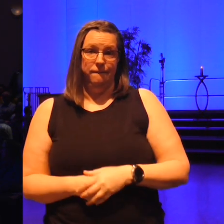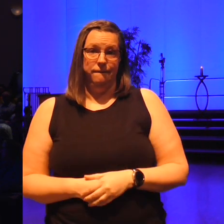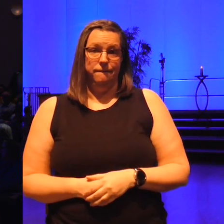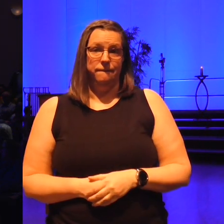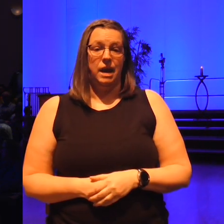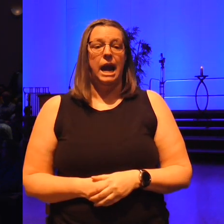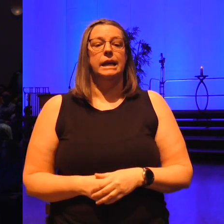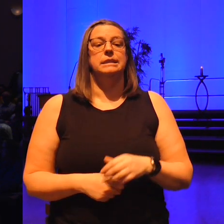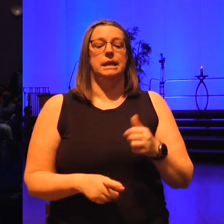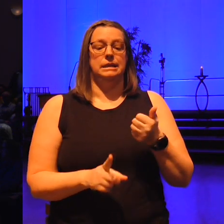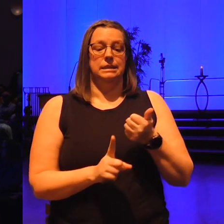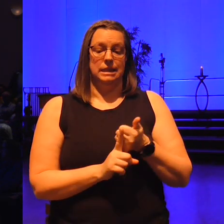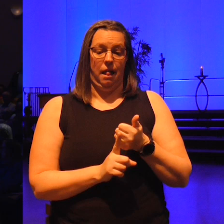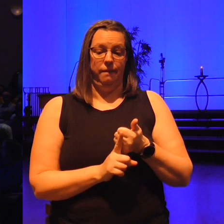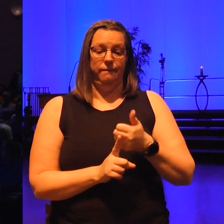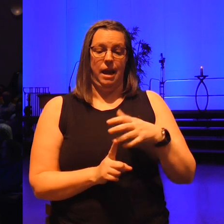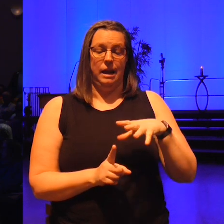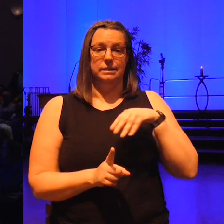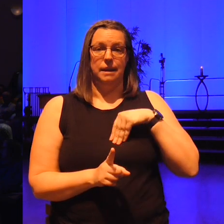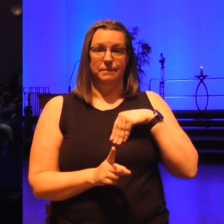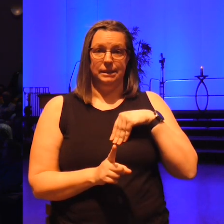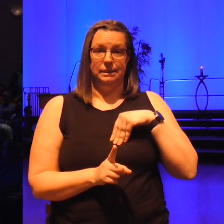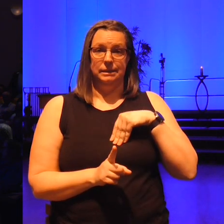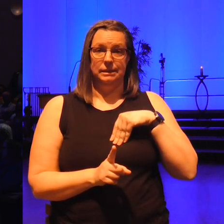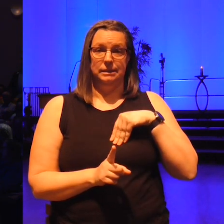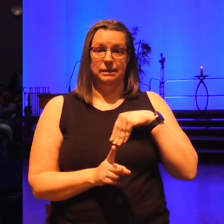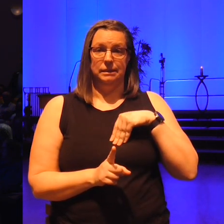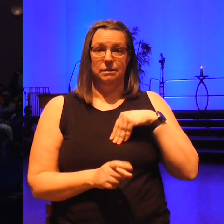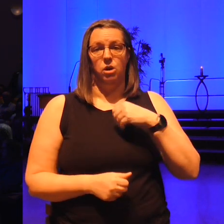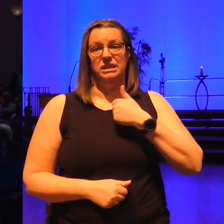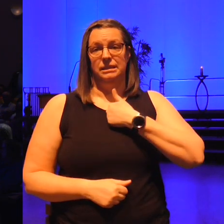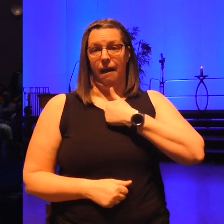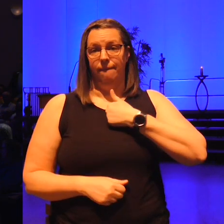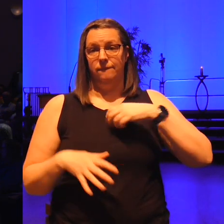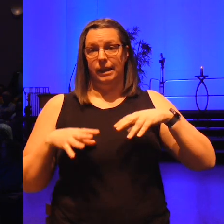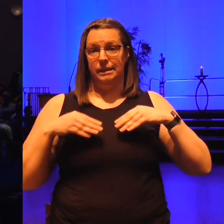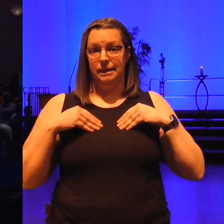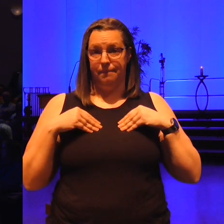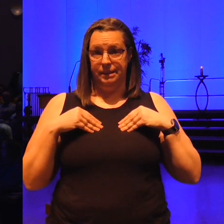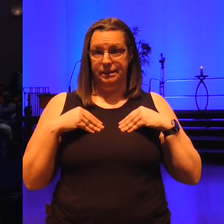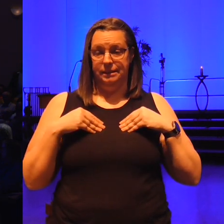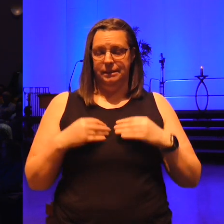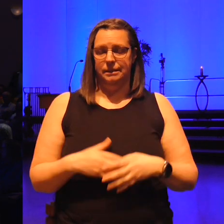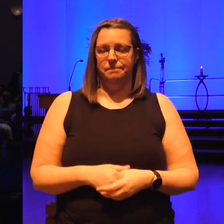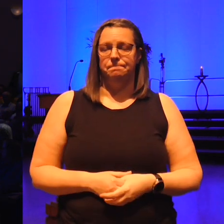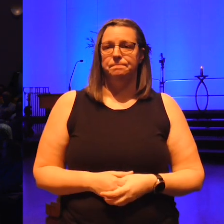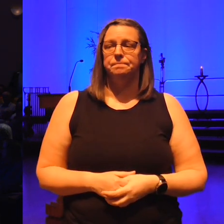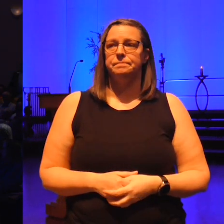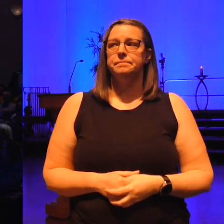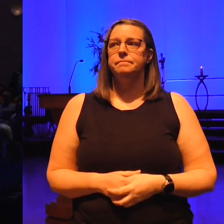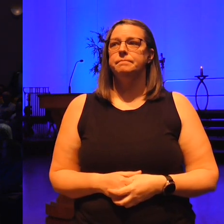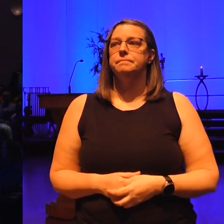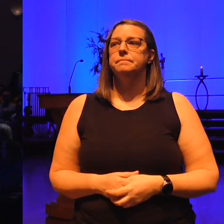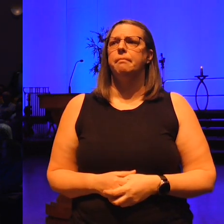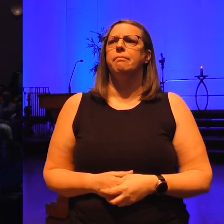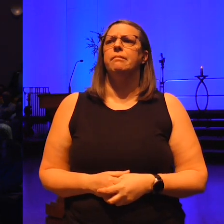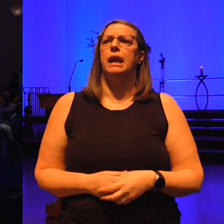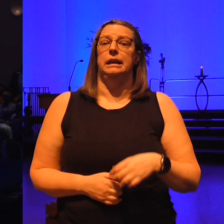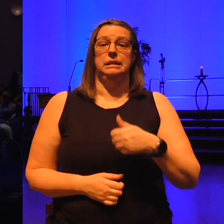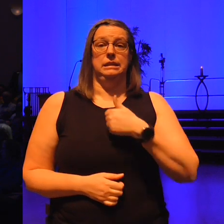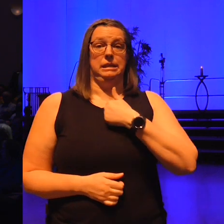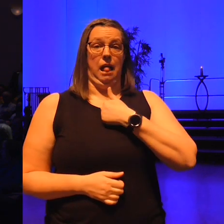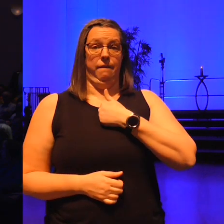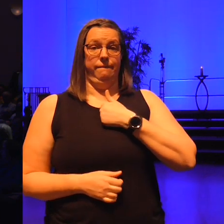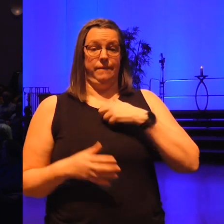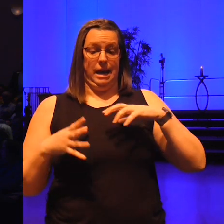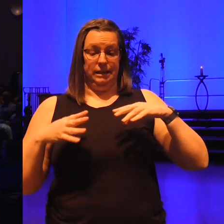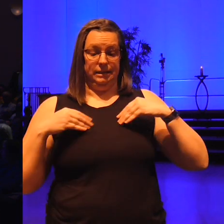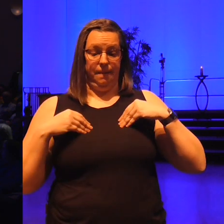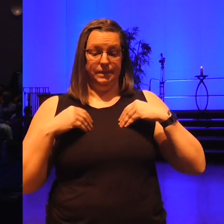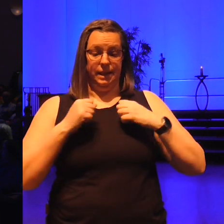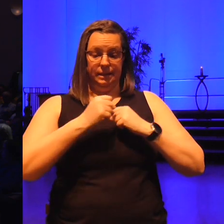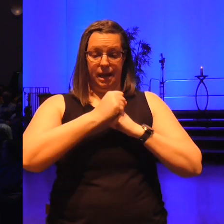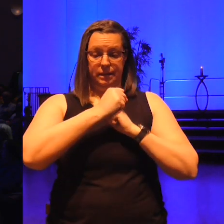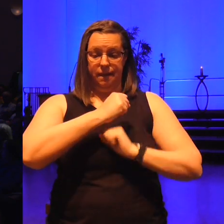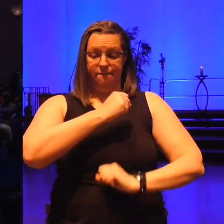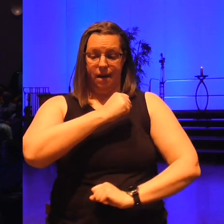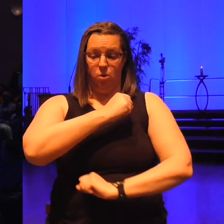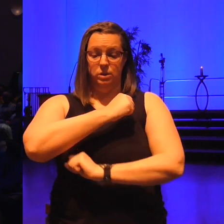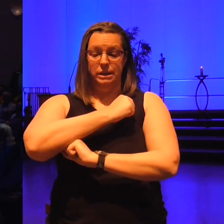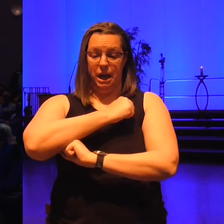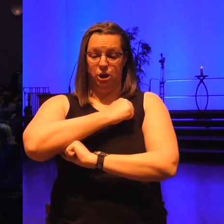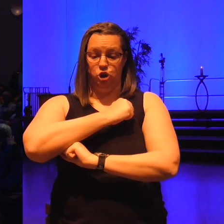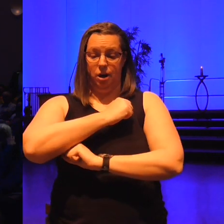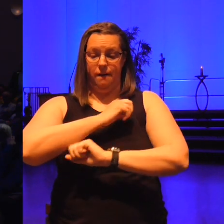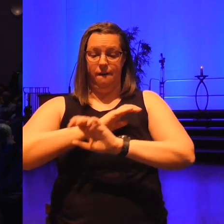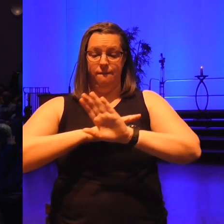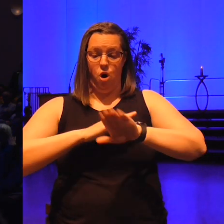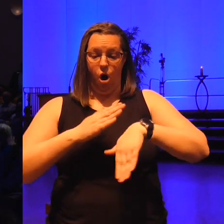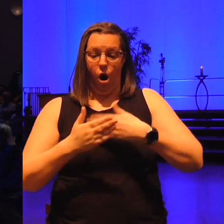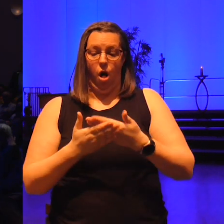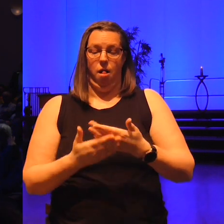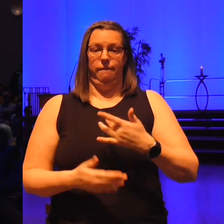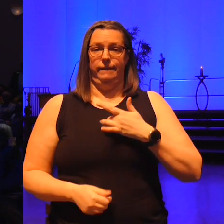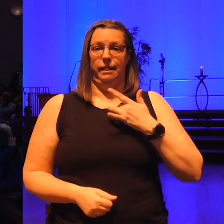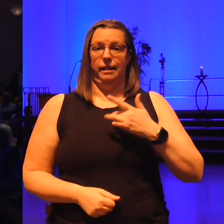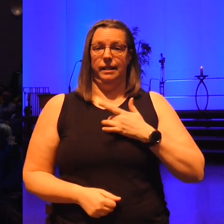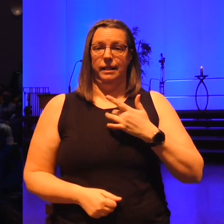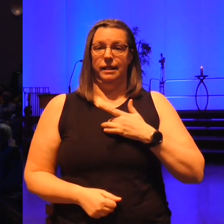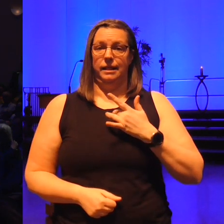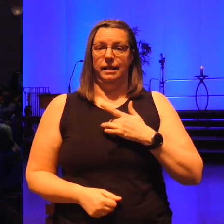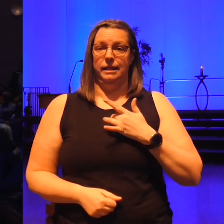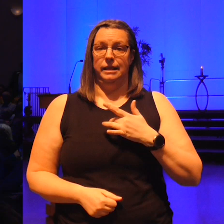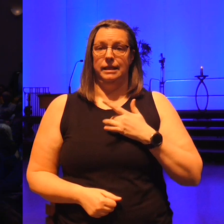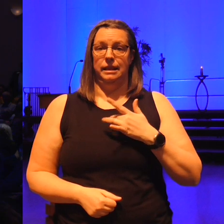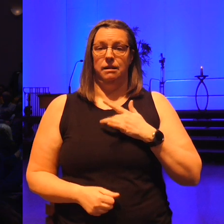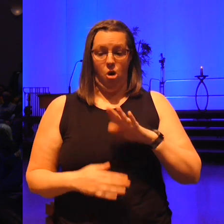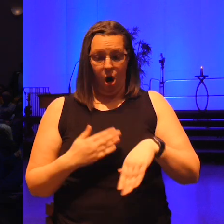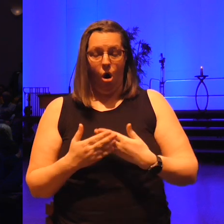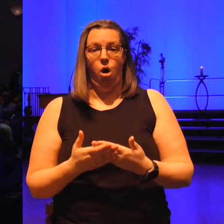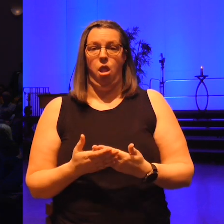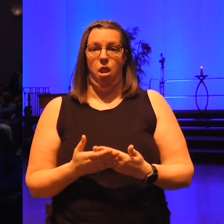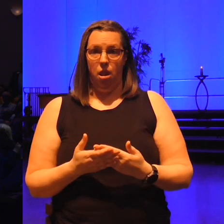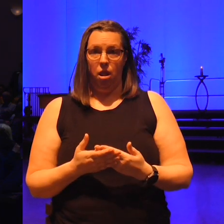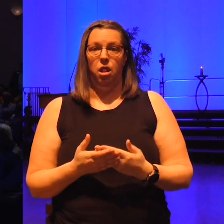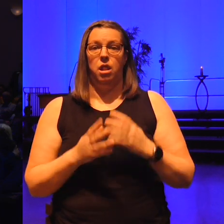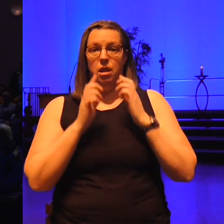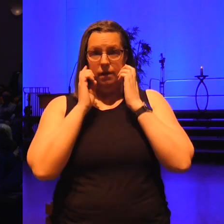self acceptance self-acceptance is the foundation for all feeling for all feeling maybe you get like